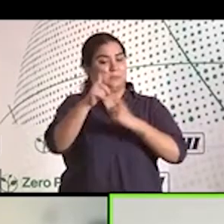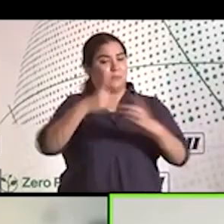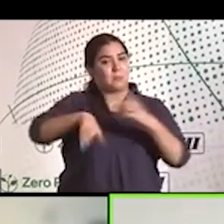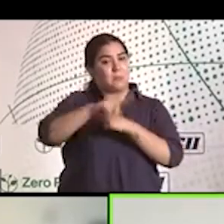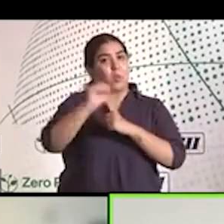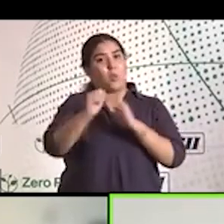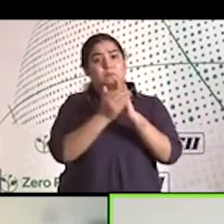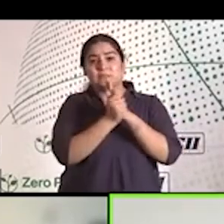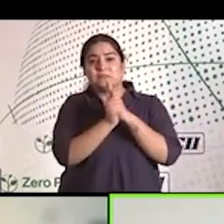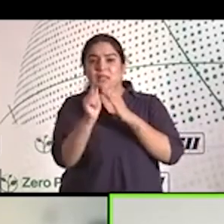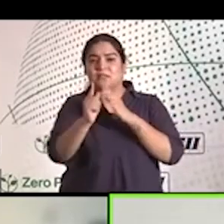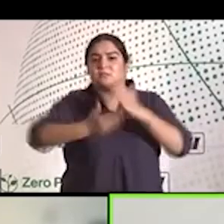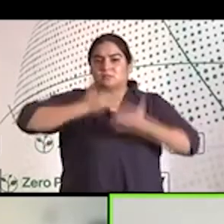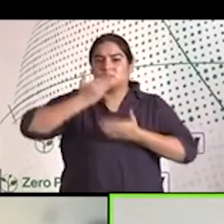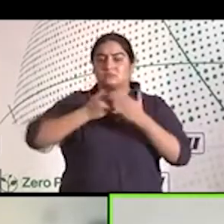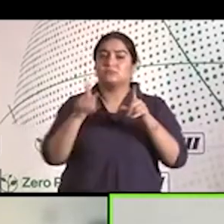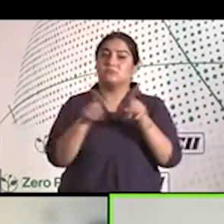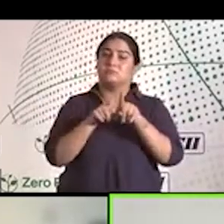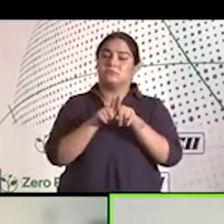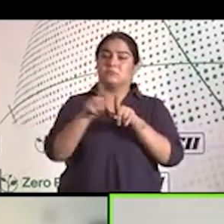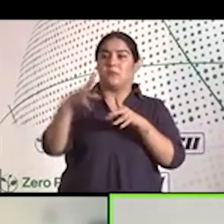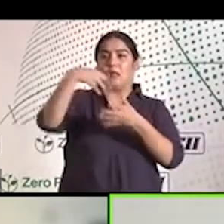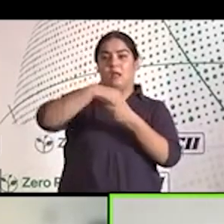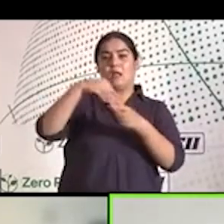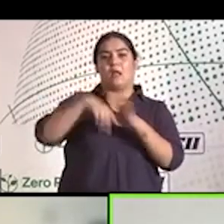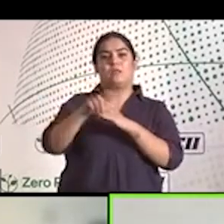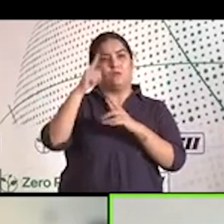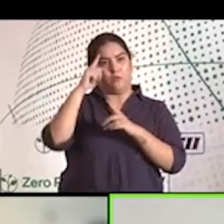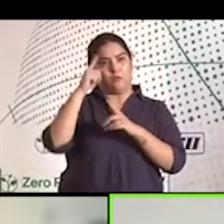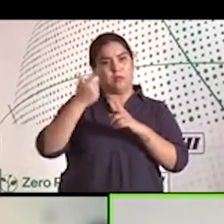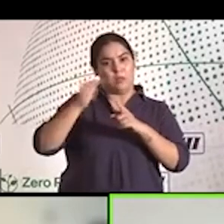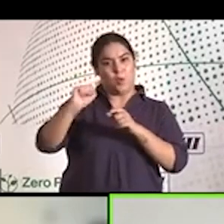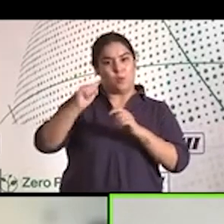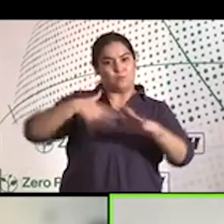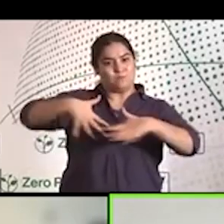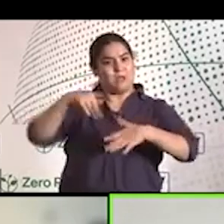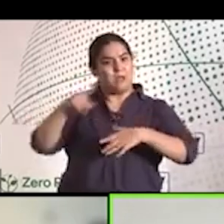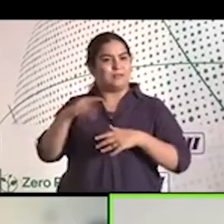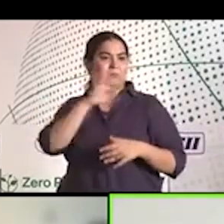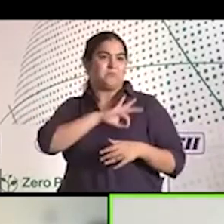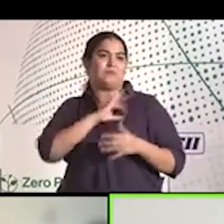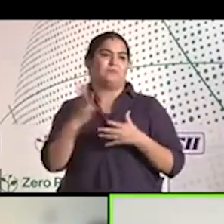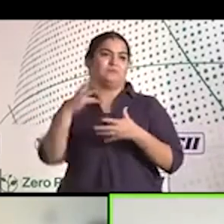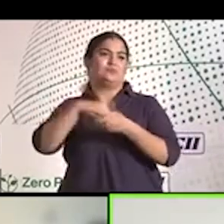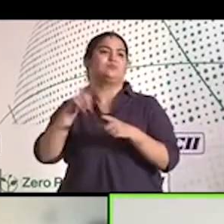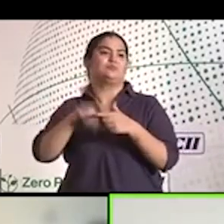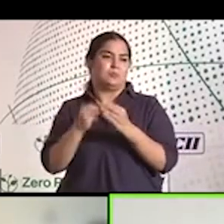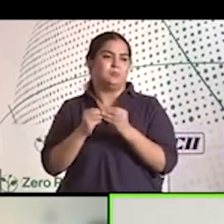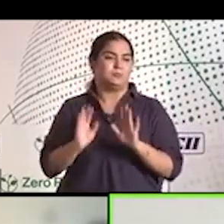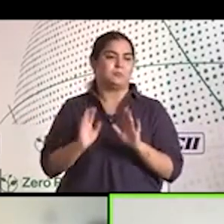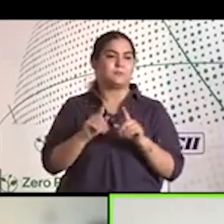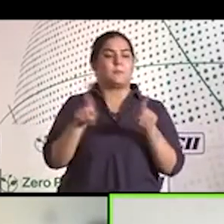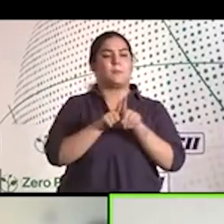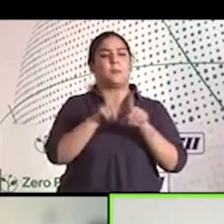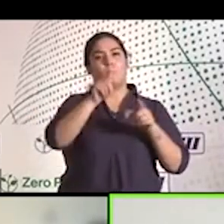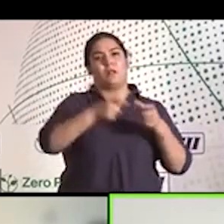that are making going to make them relevant for the current labor market. So today we are joined by a very interesting panel